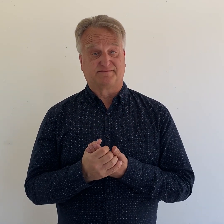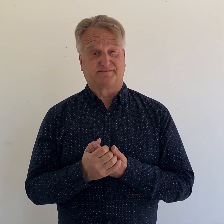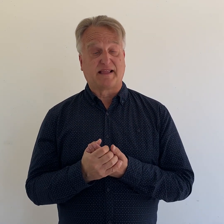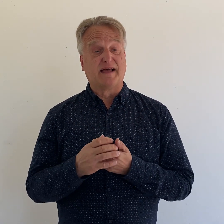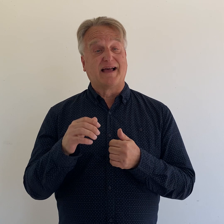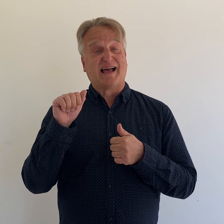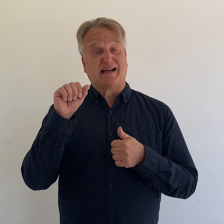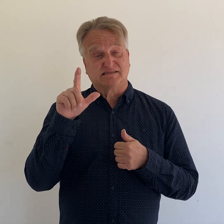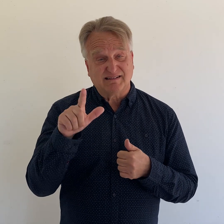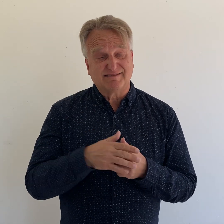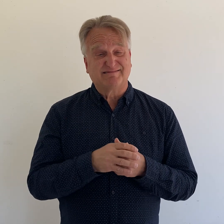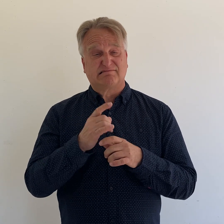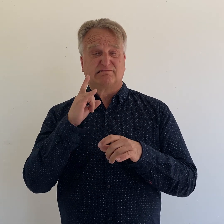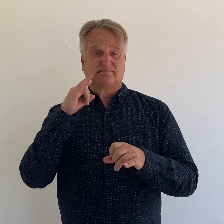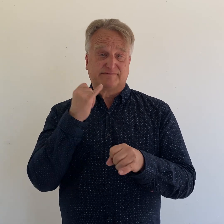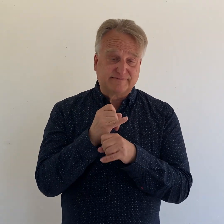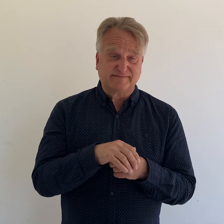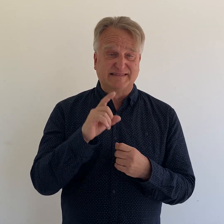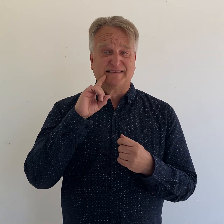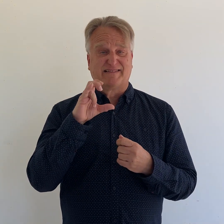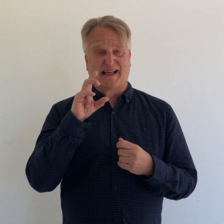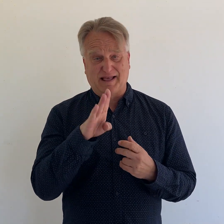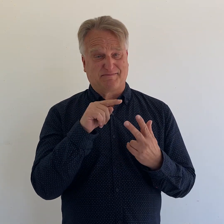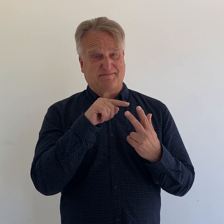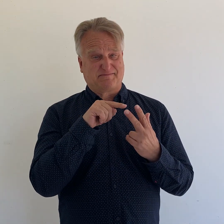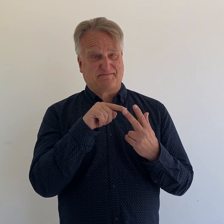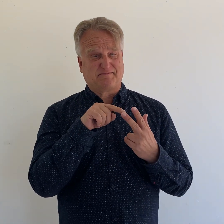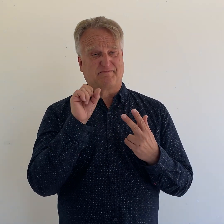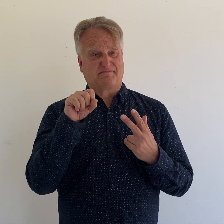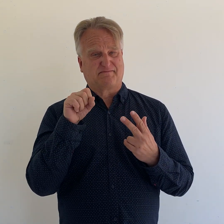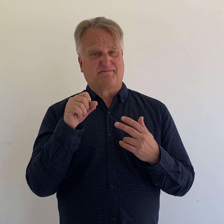In the case of Deaf culture, residential schools, deaf clubs, and ASL could be considered surface markers of Deaf Culture.